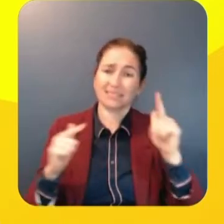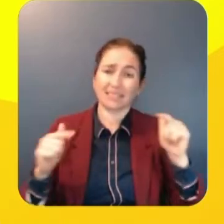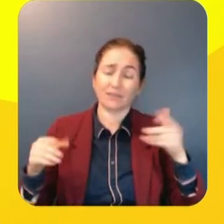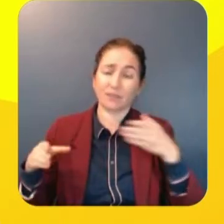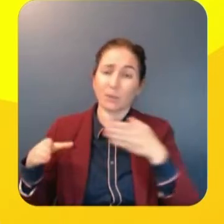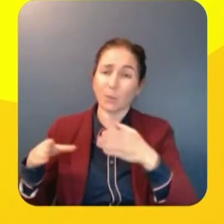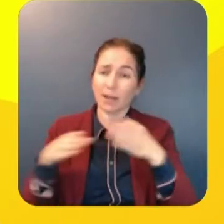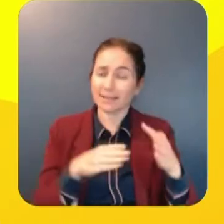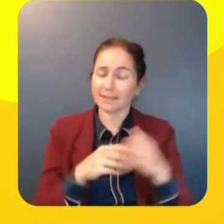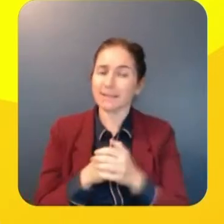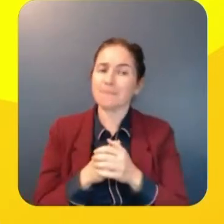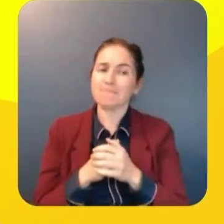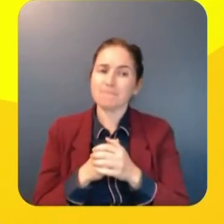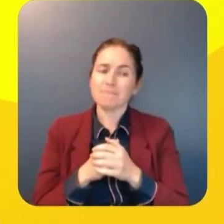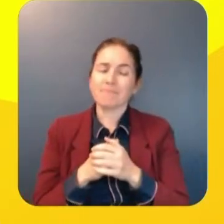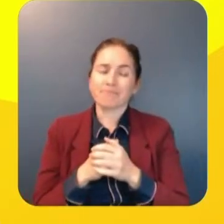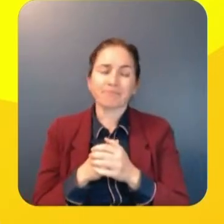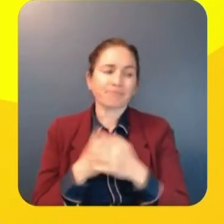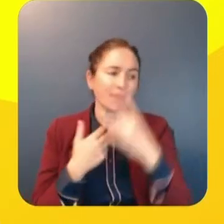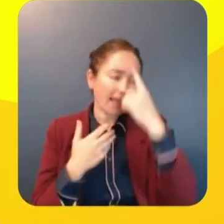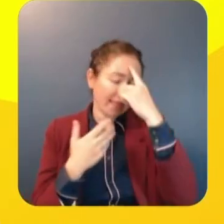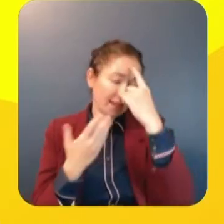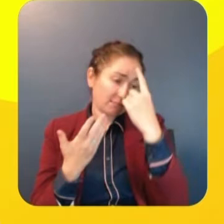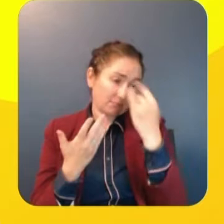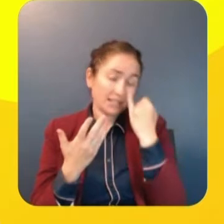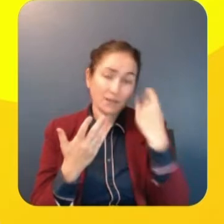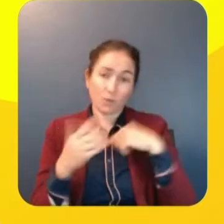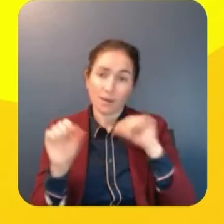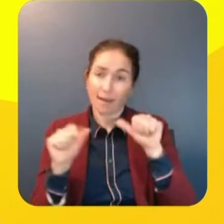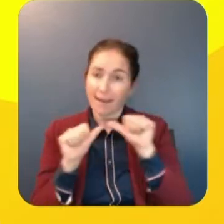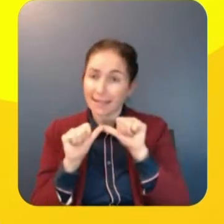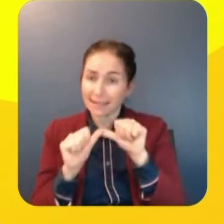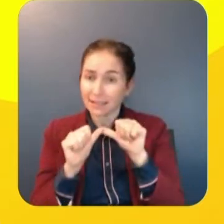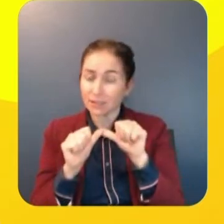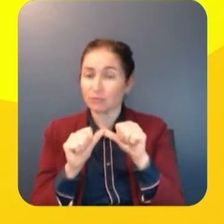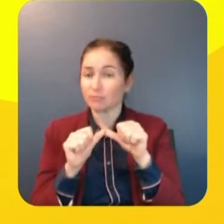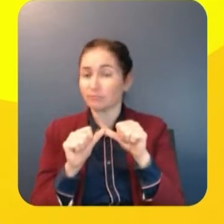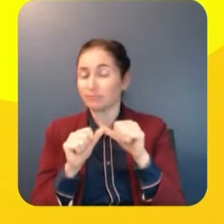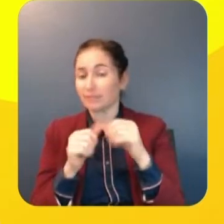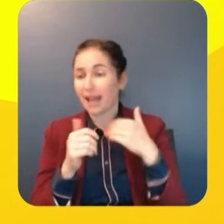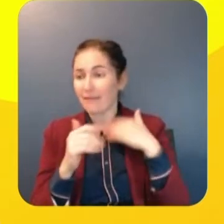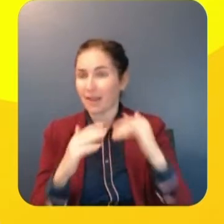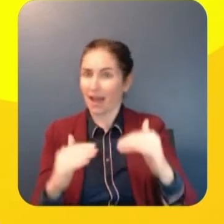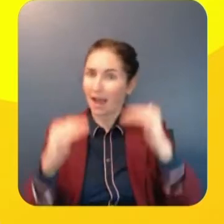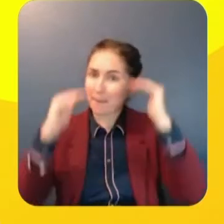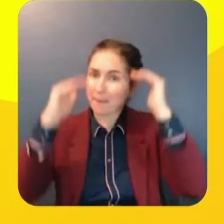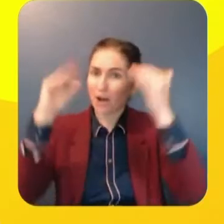And so I think, as long as we can continue to hold that high bar in terms of what great leadership looks like,